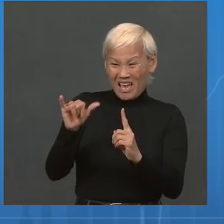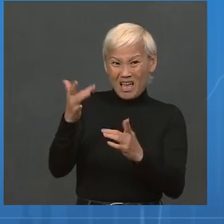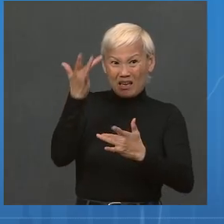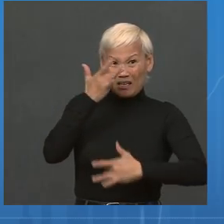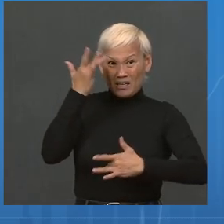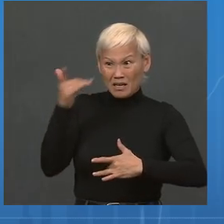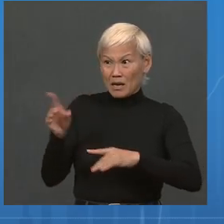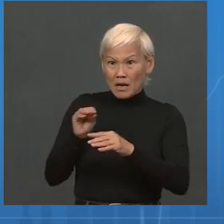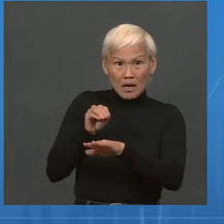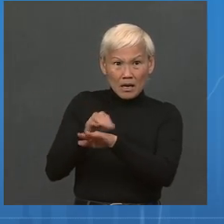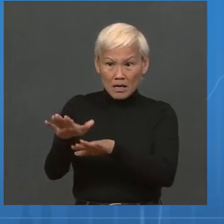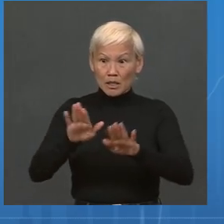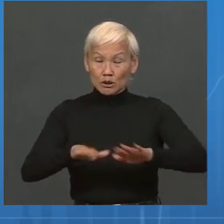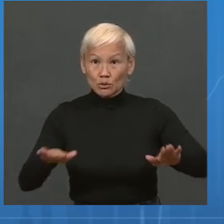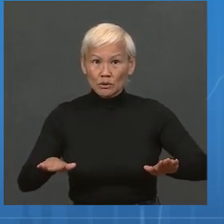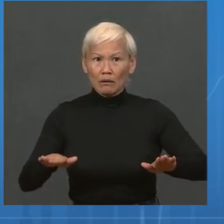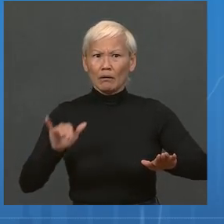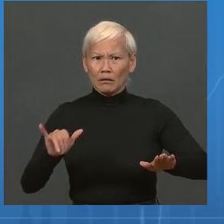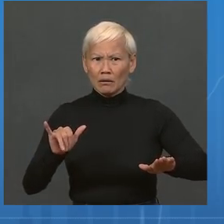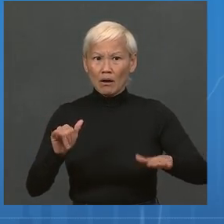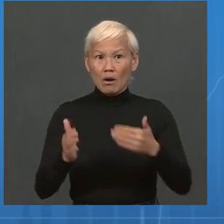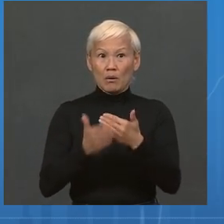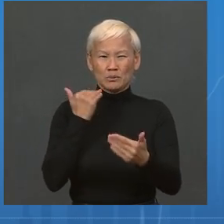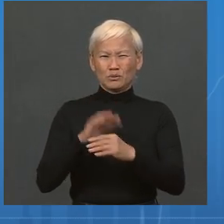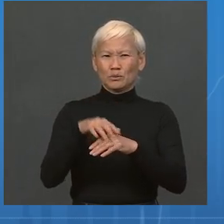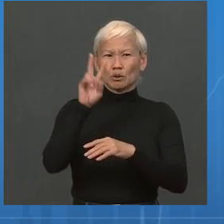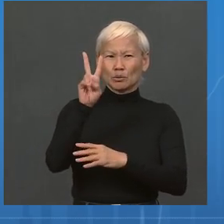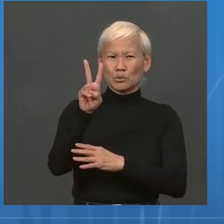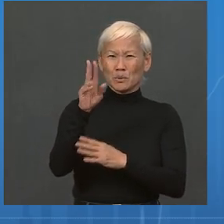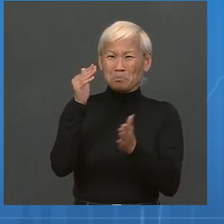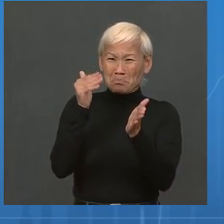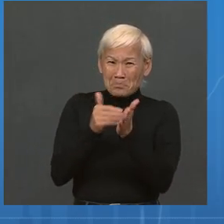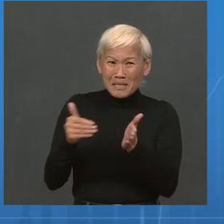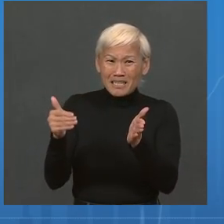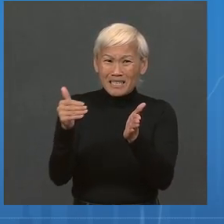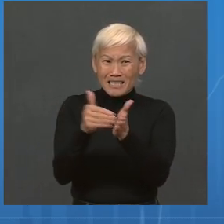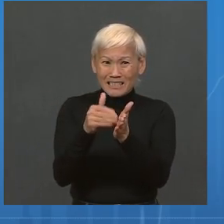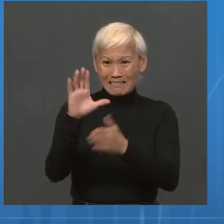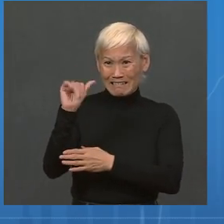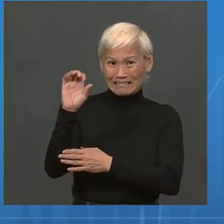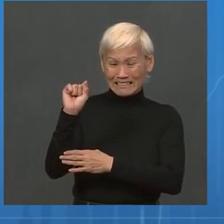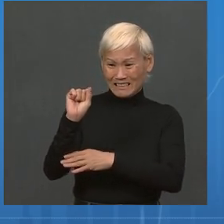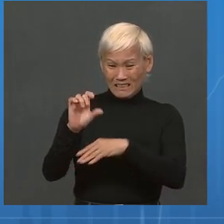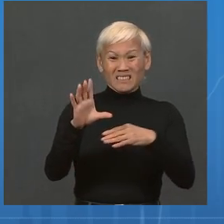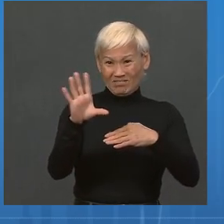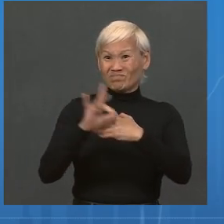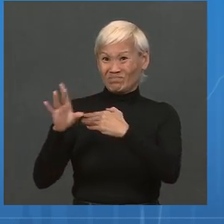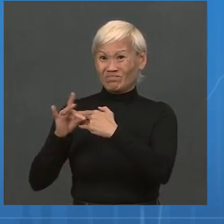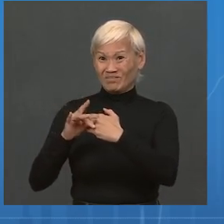with nearly 2 million reported cases of COVID-19 in children in 5 to 11 since the start of the pandemic.